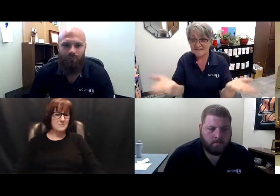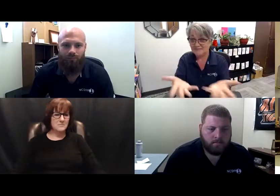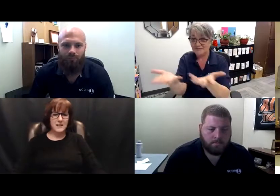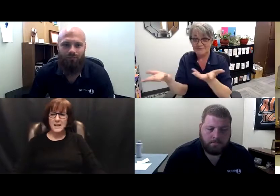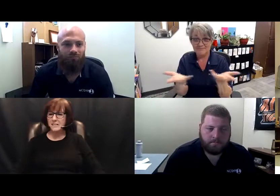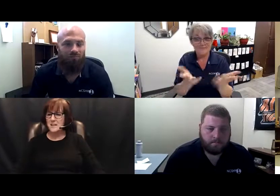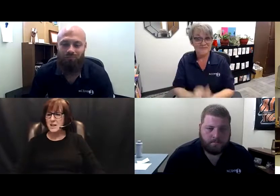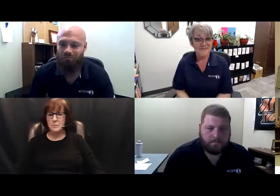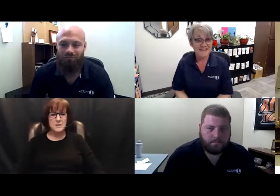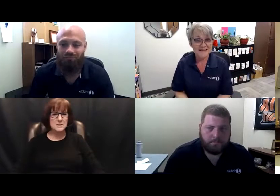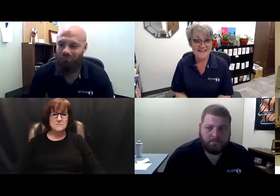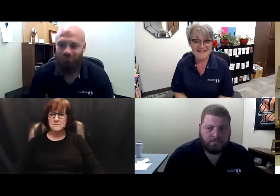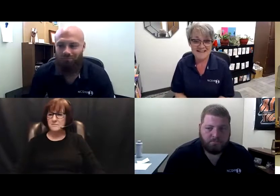Any last comments?